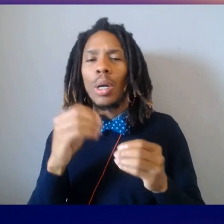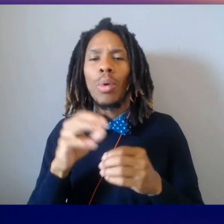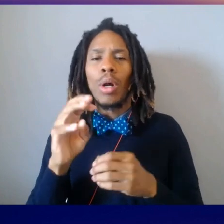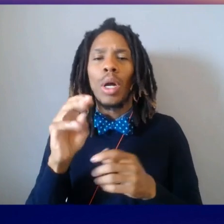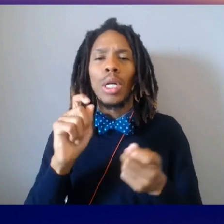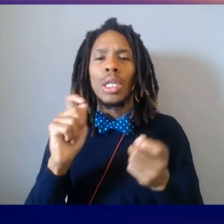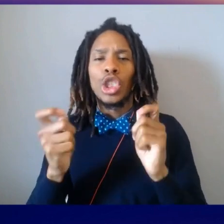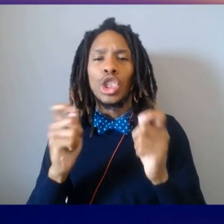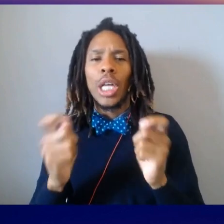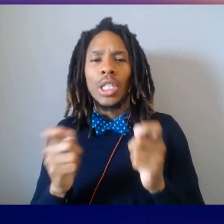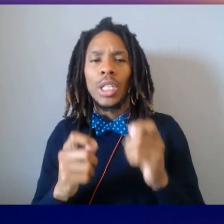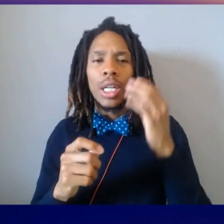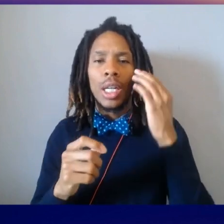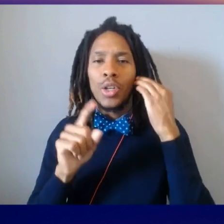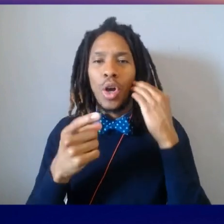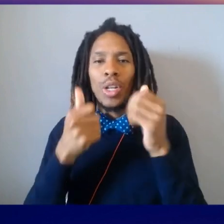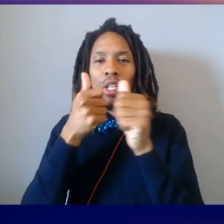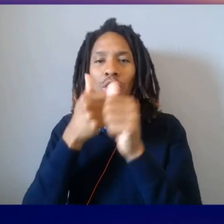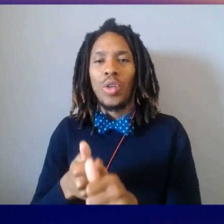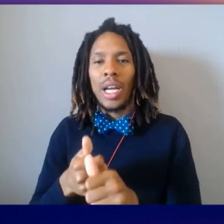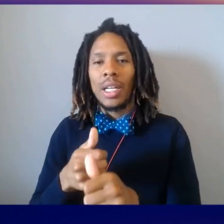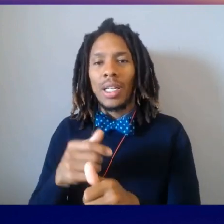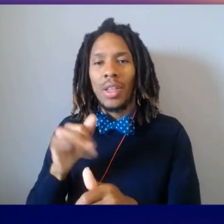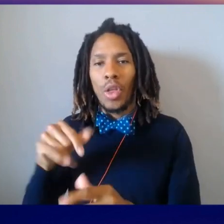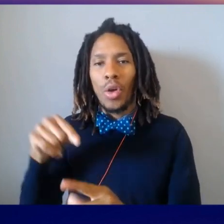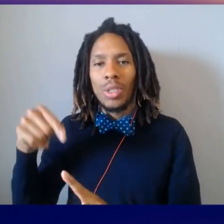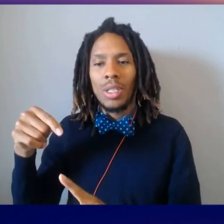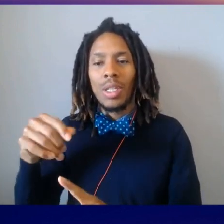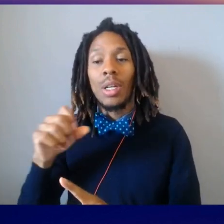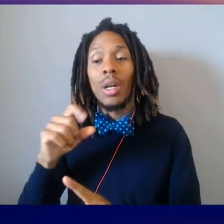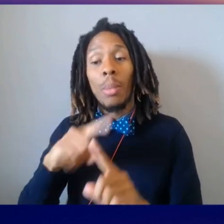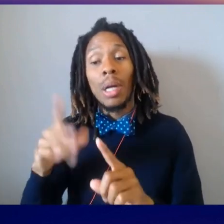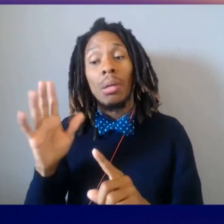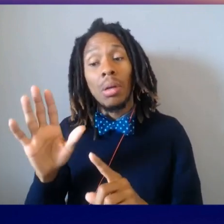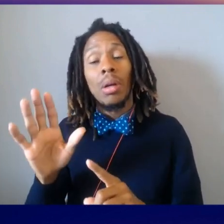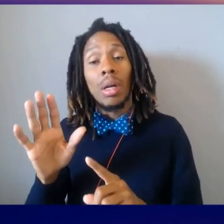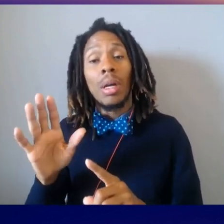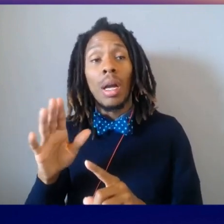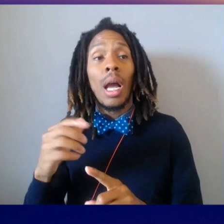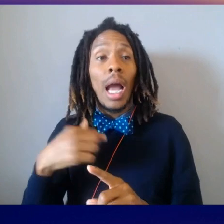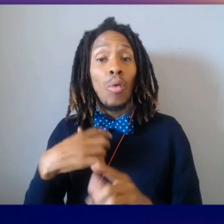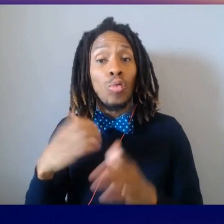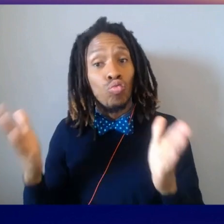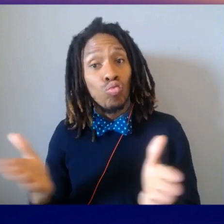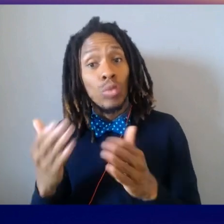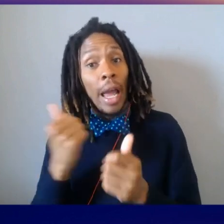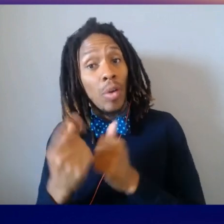and you can only track those. So, yeah, by all means, we'd like to encourage everybody to go turn it on.